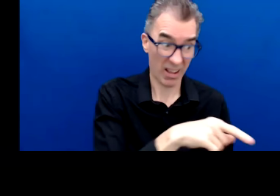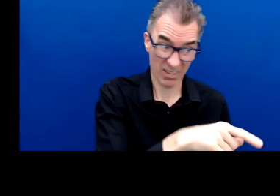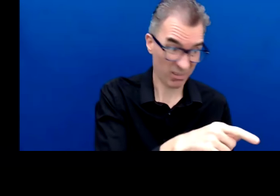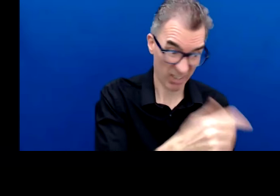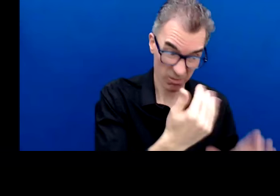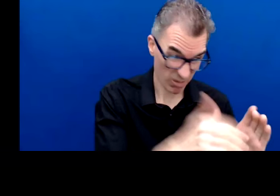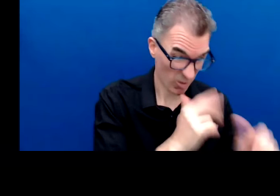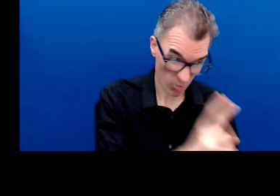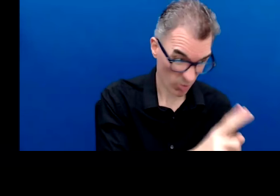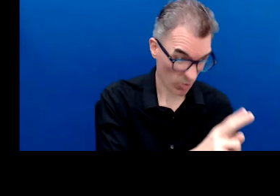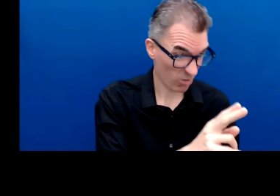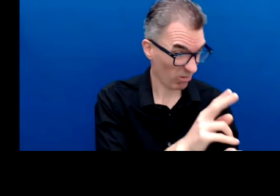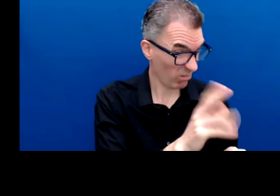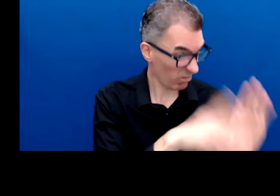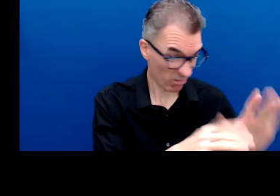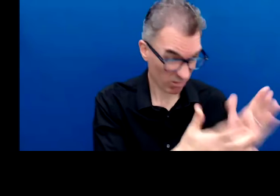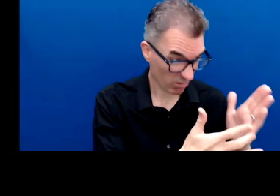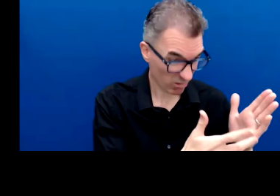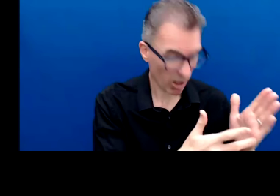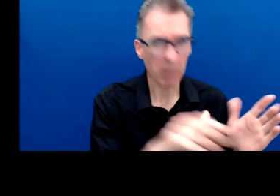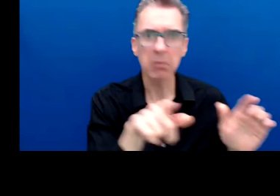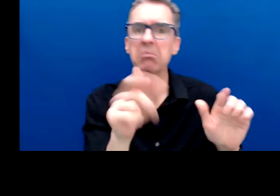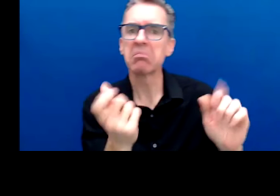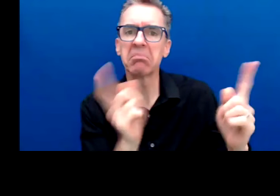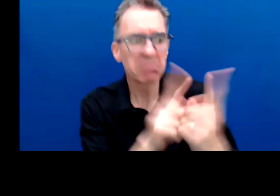Something that, this is something that I think we should review just because